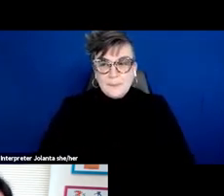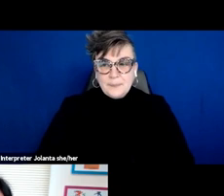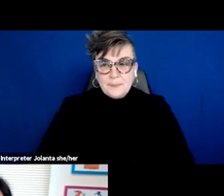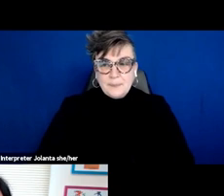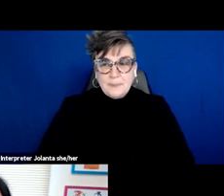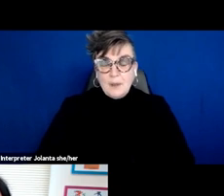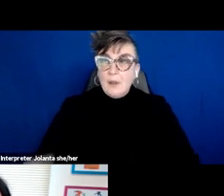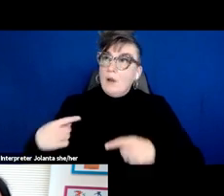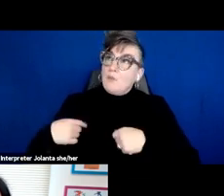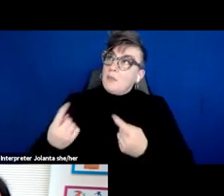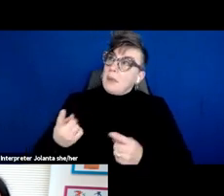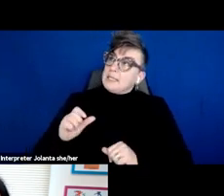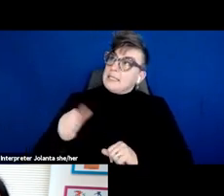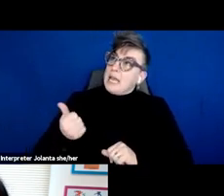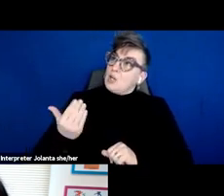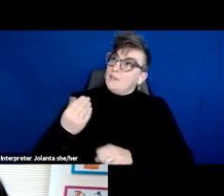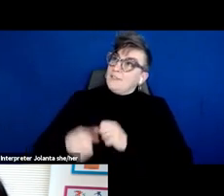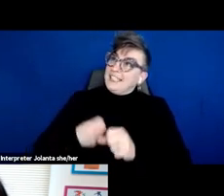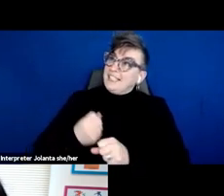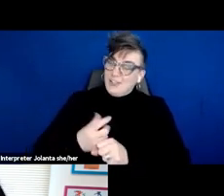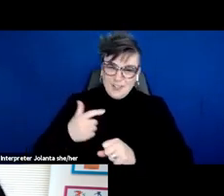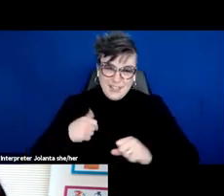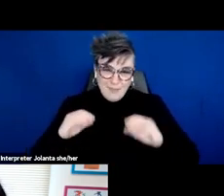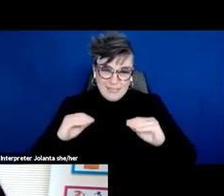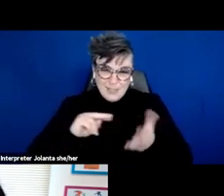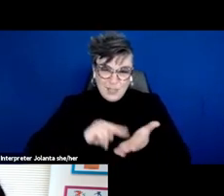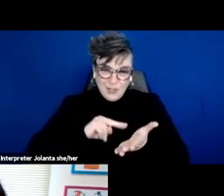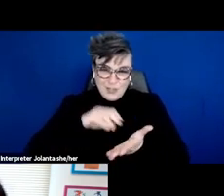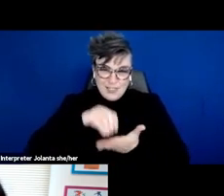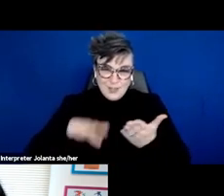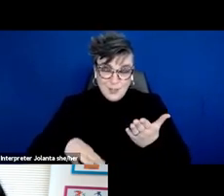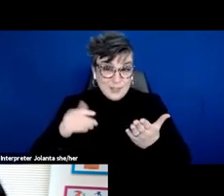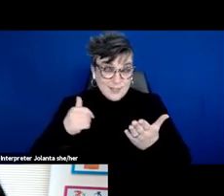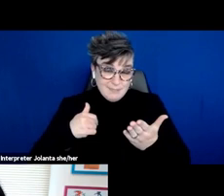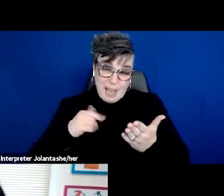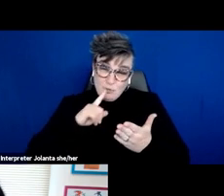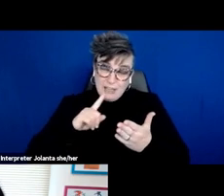nursing students, and I have a vested interest in better preparing our future nursing workforce